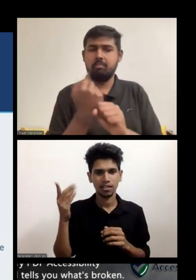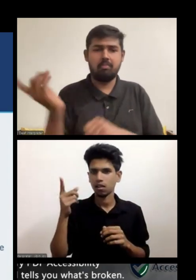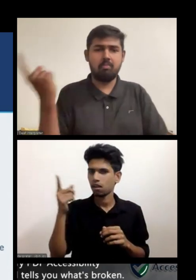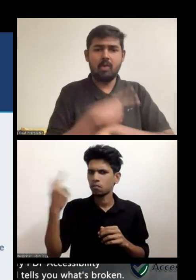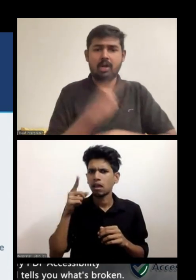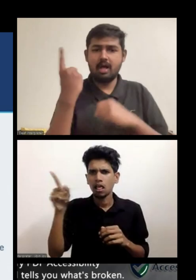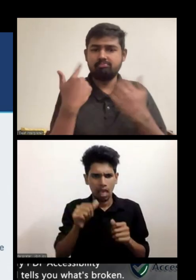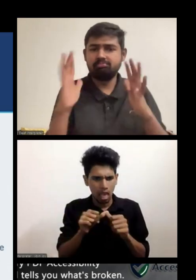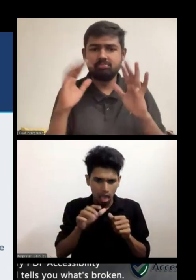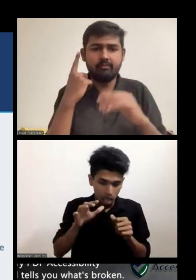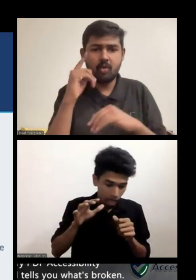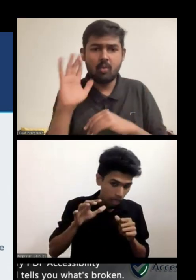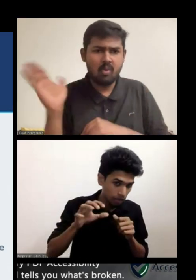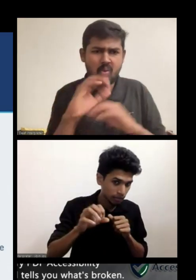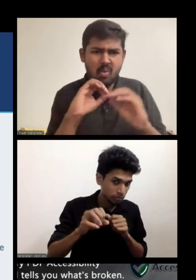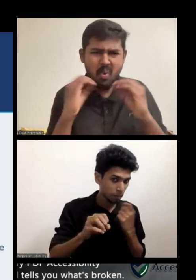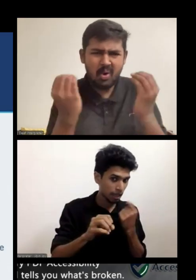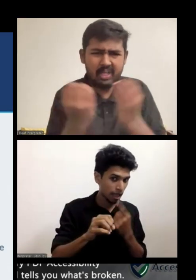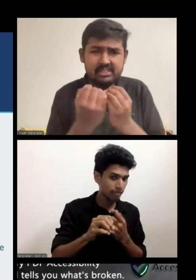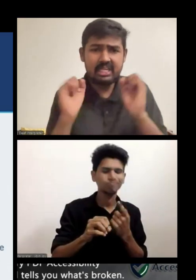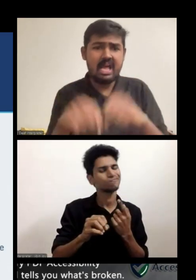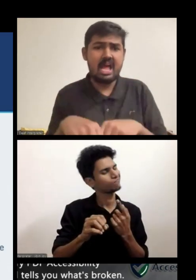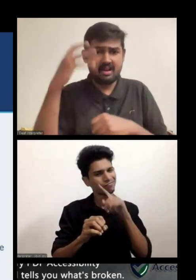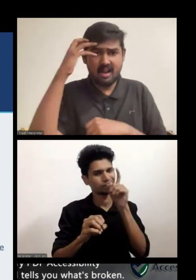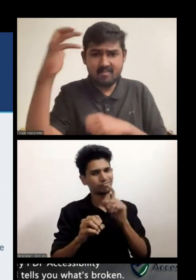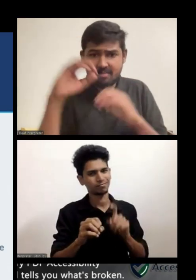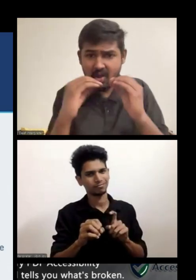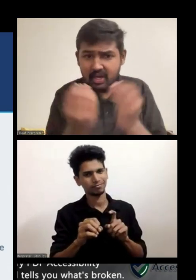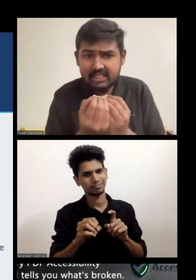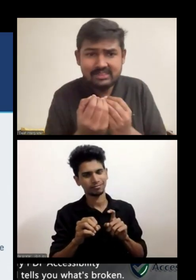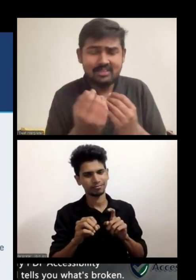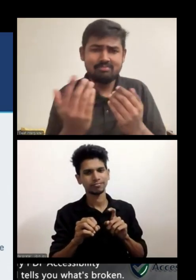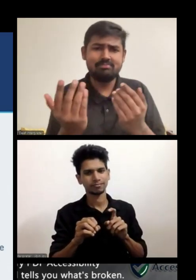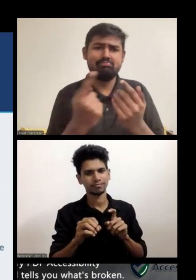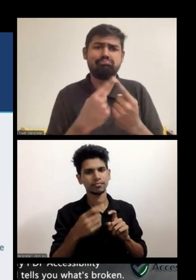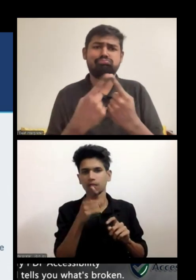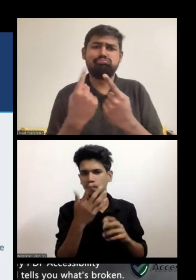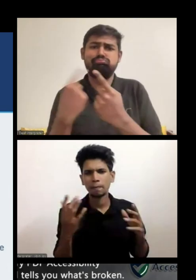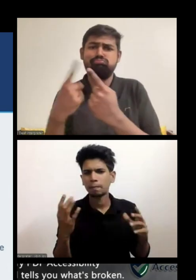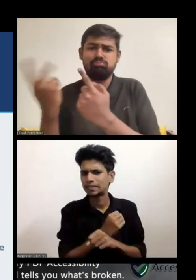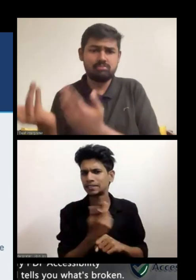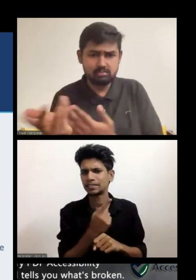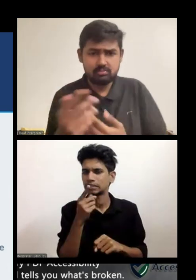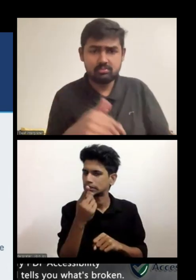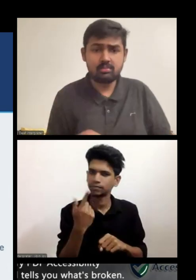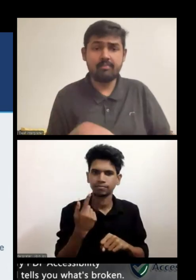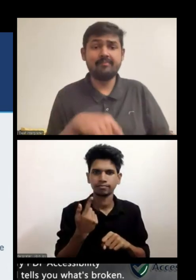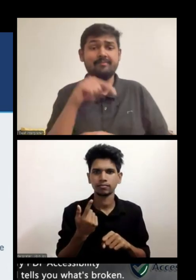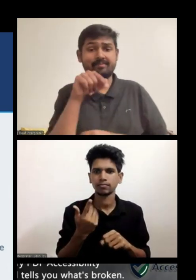Because it is giving you a chance losing your you are losing a chance to reach the audience that are